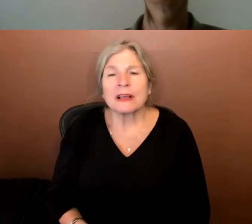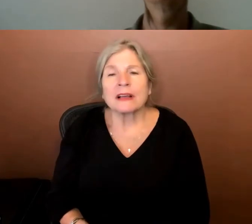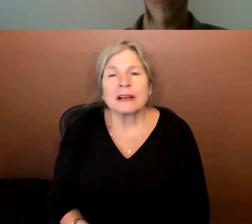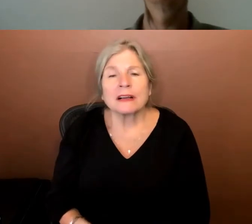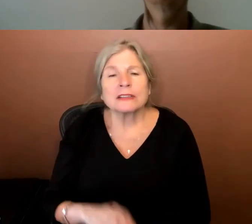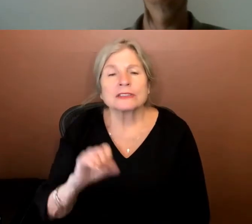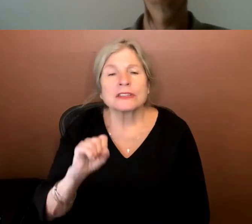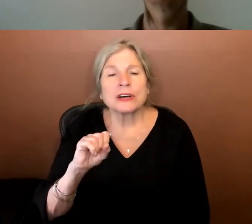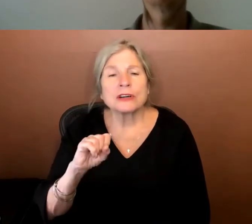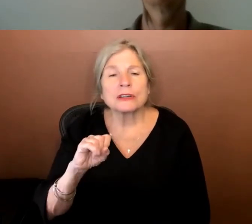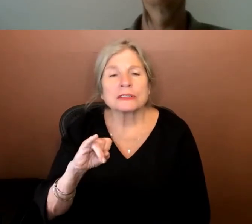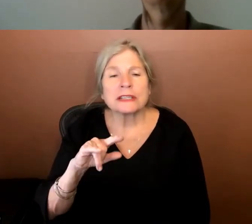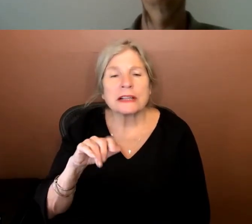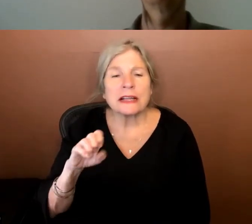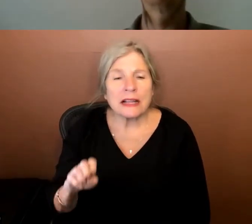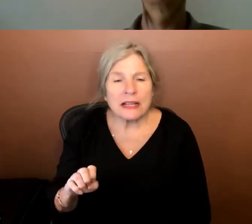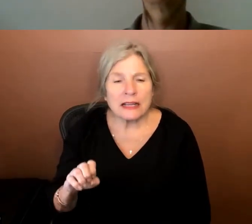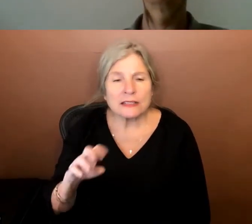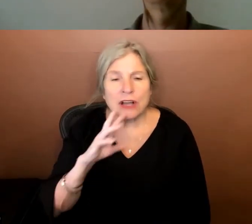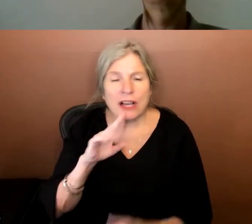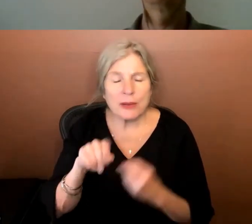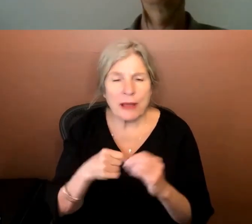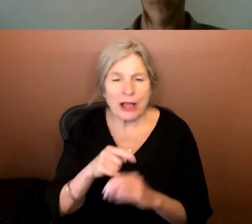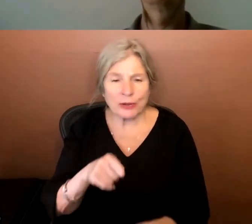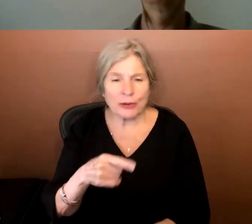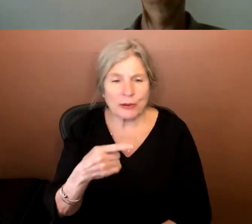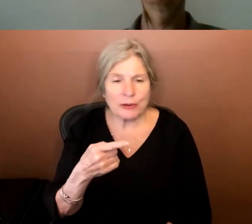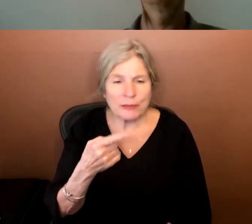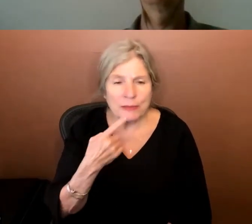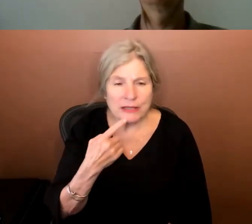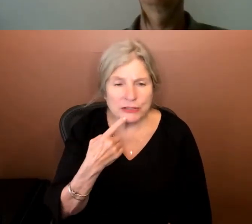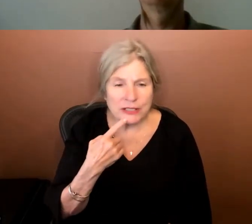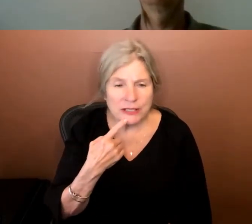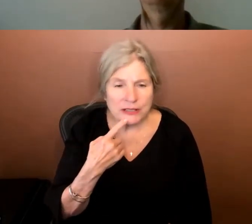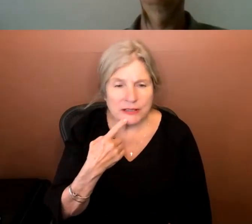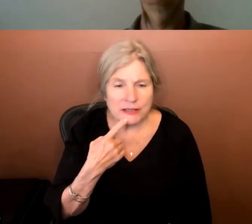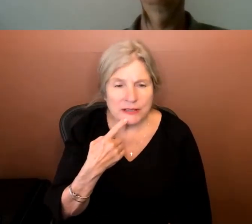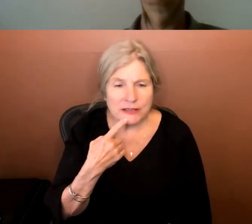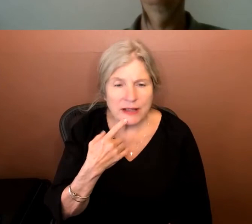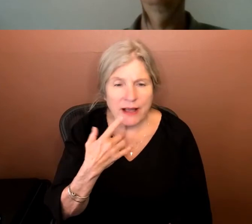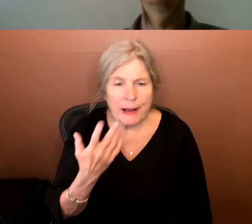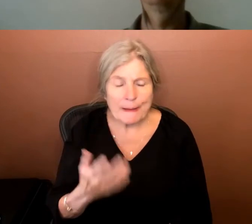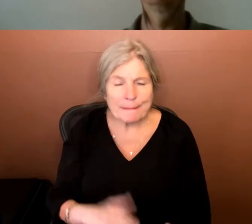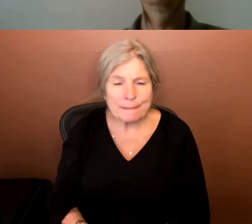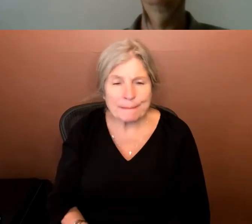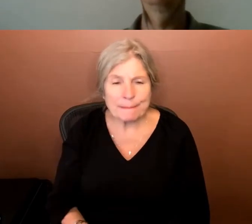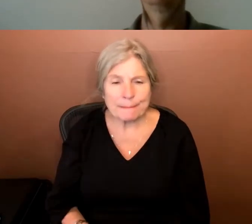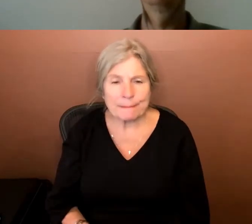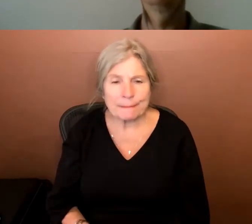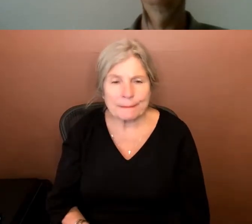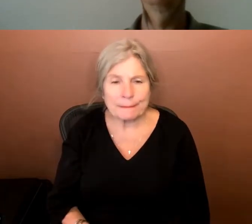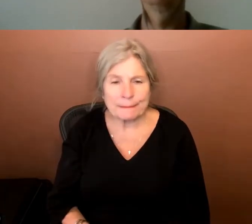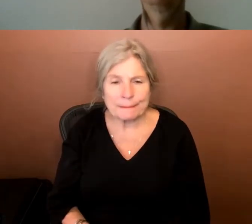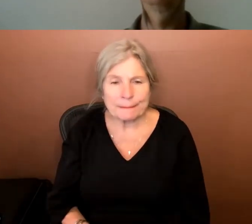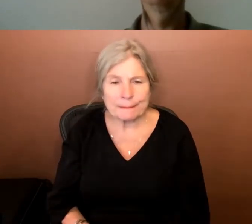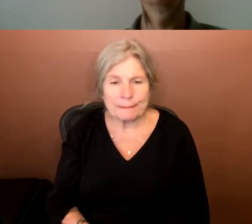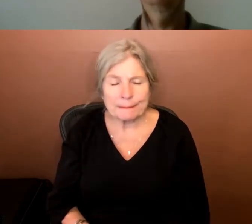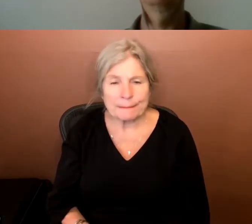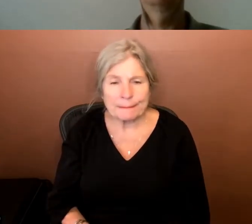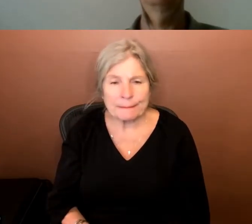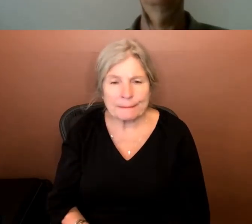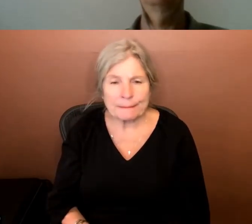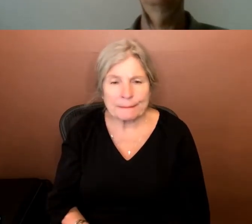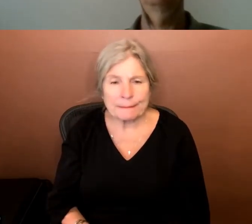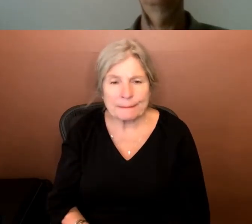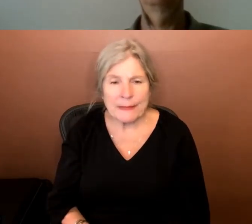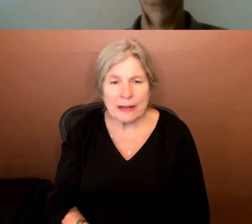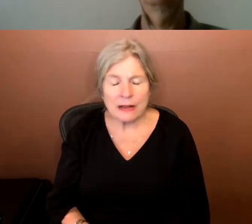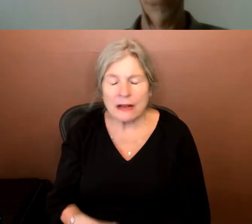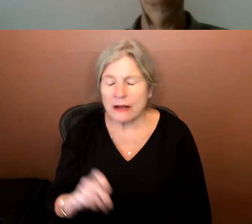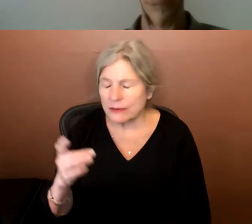about you mention ed